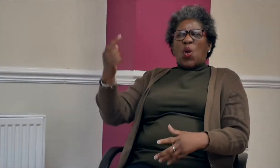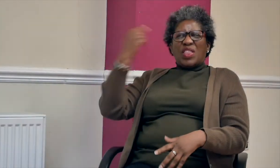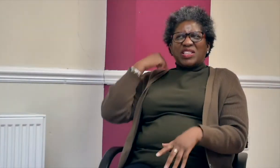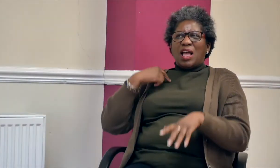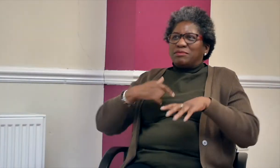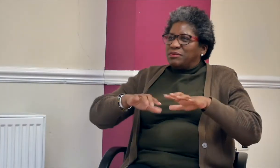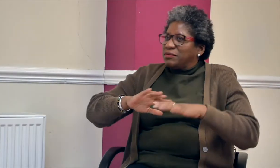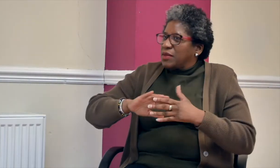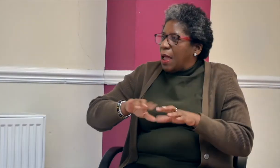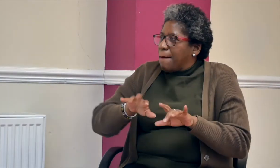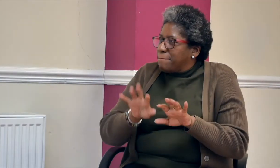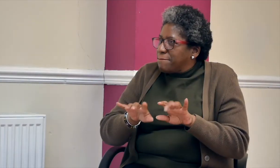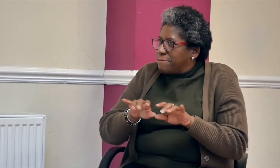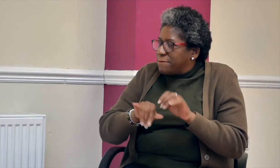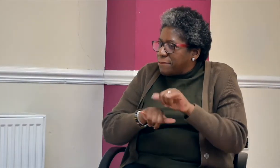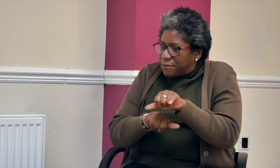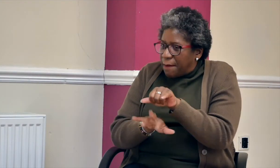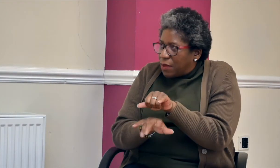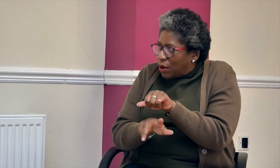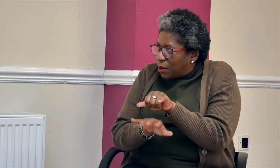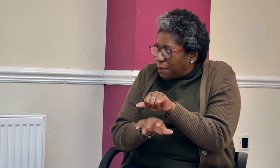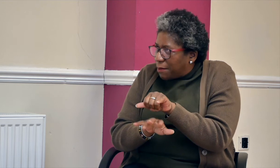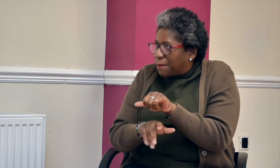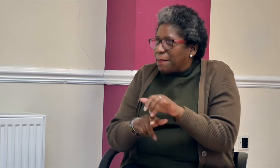In those days we had minicoms,